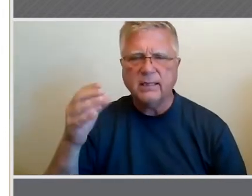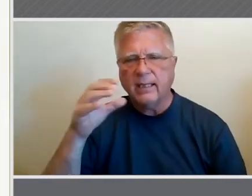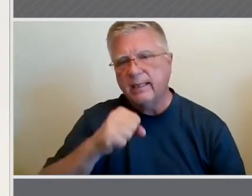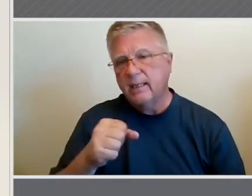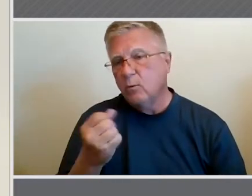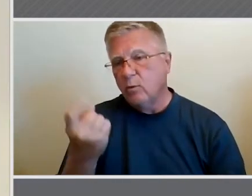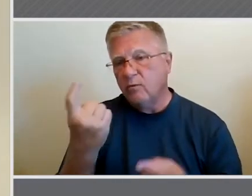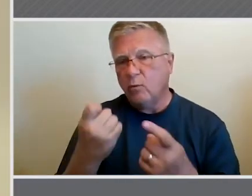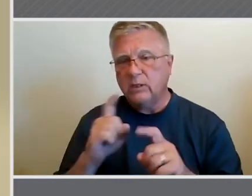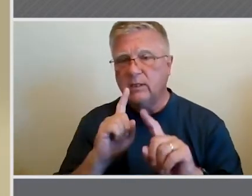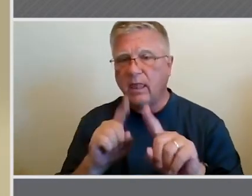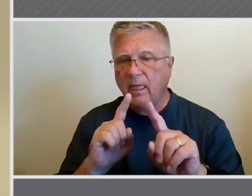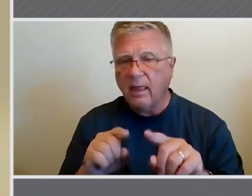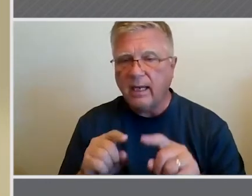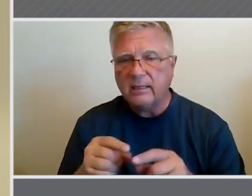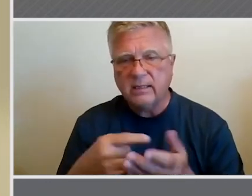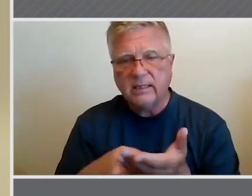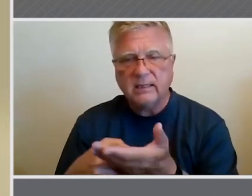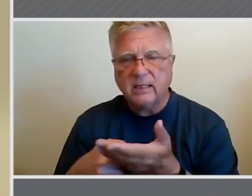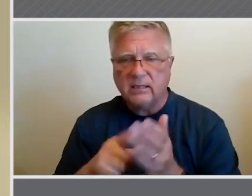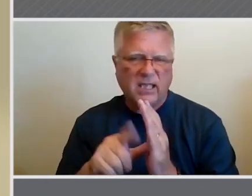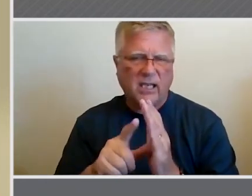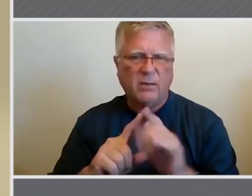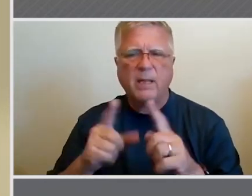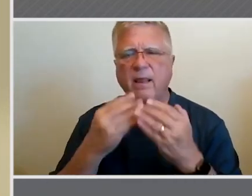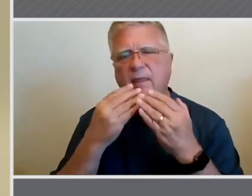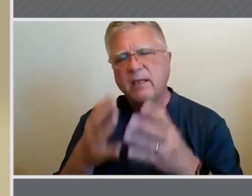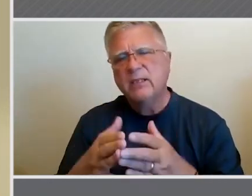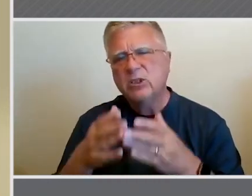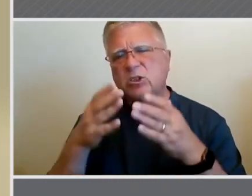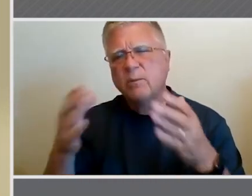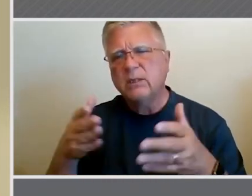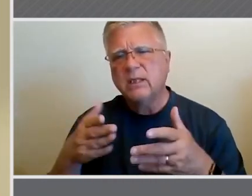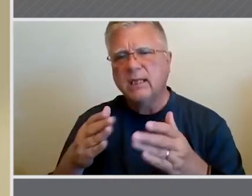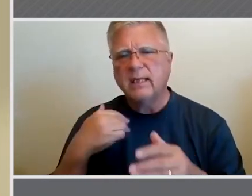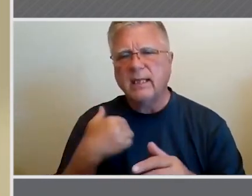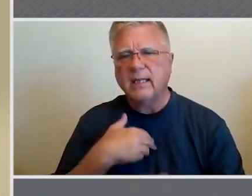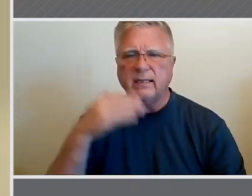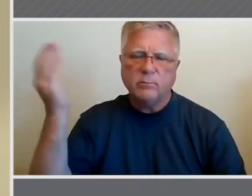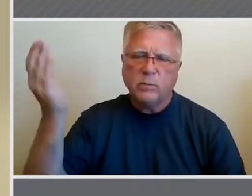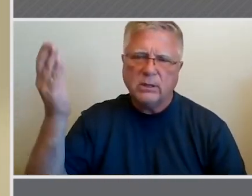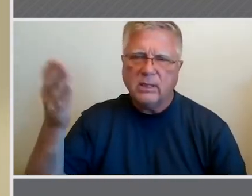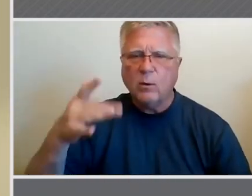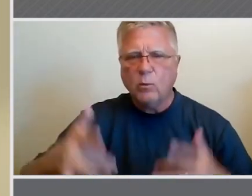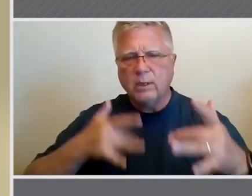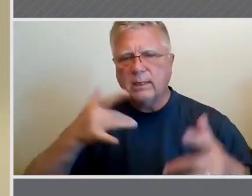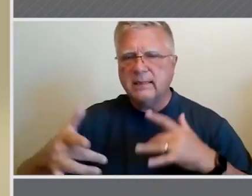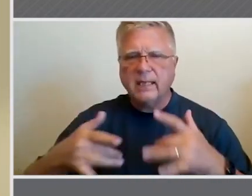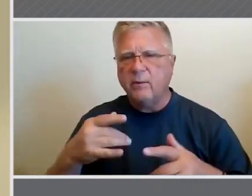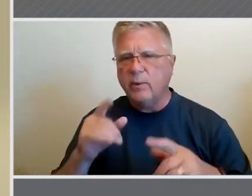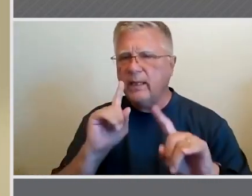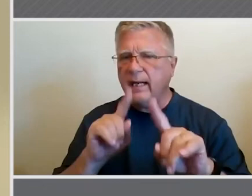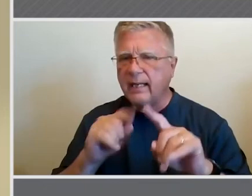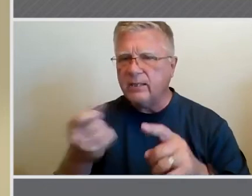that discussion later but again thanks so much for, for allowing us to present and you know we're excited to answer any questions we can, and again thanks